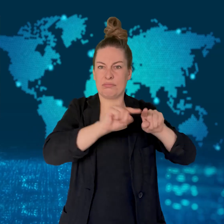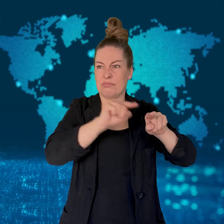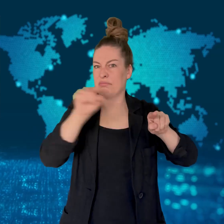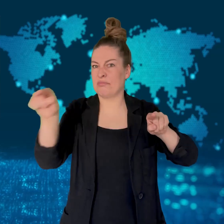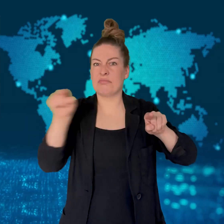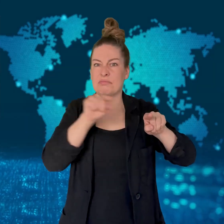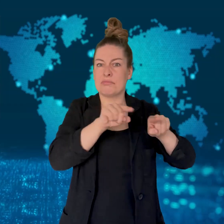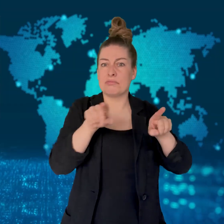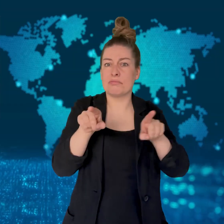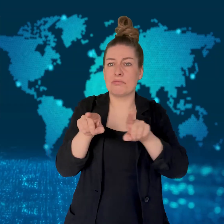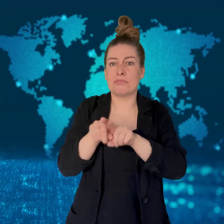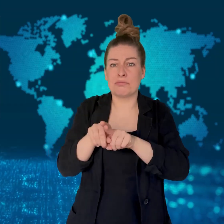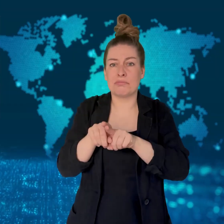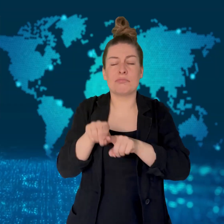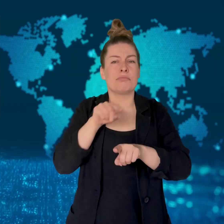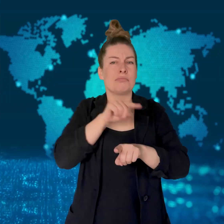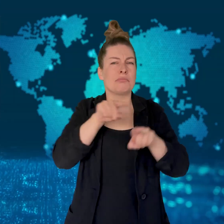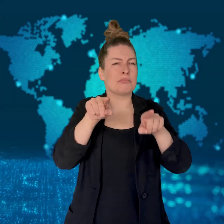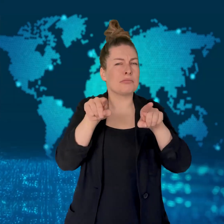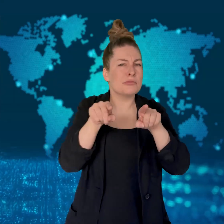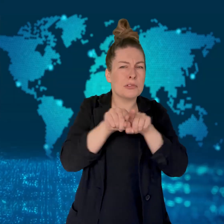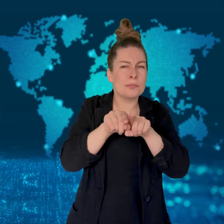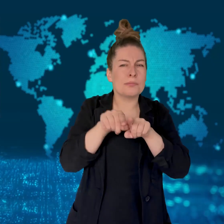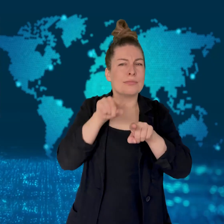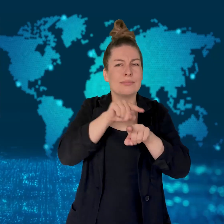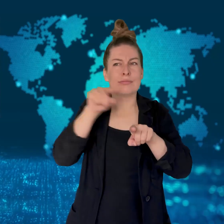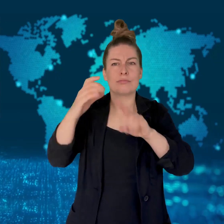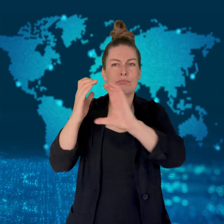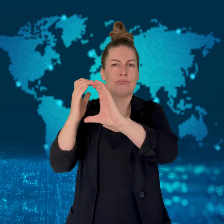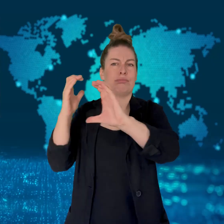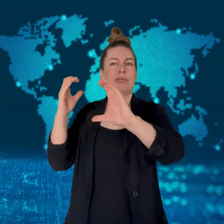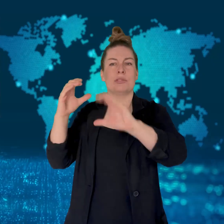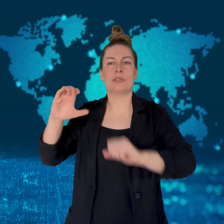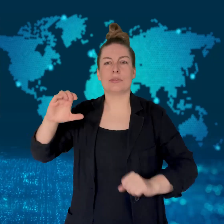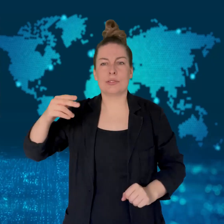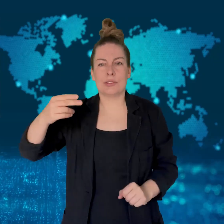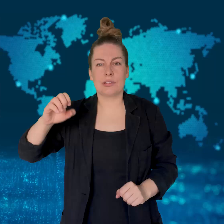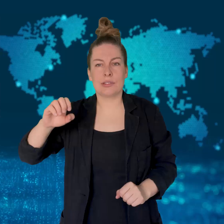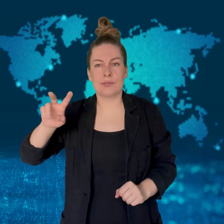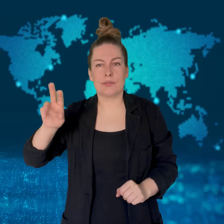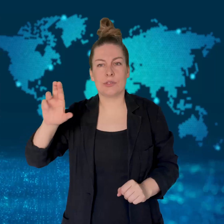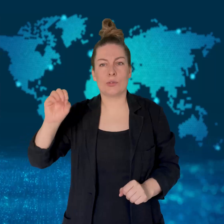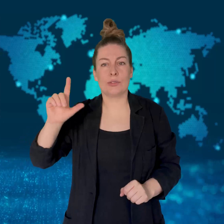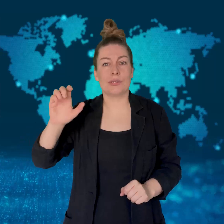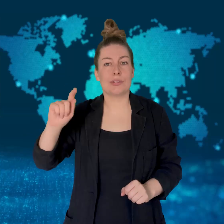The burnt pick-up is similar to a Chevrolet Colorado truck